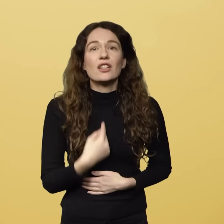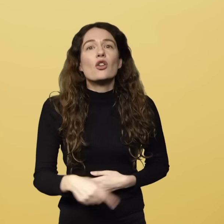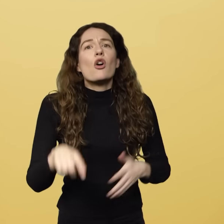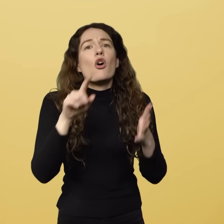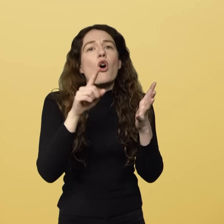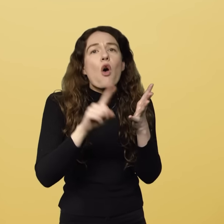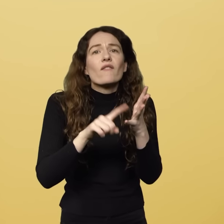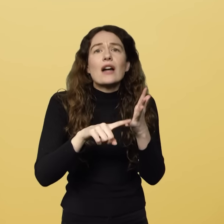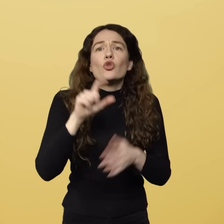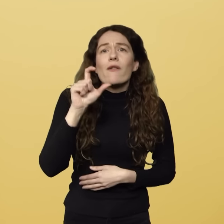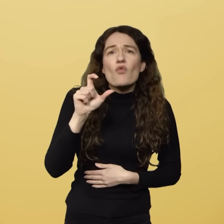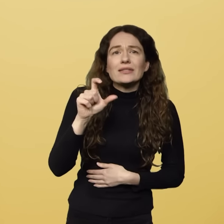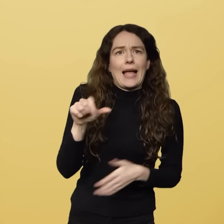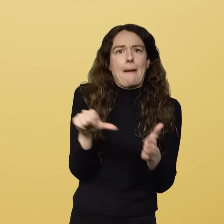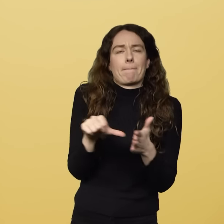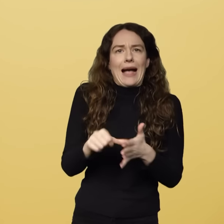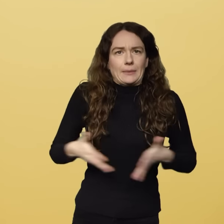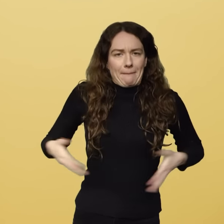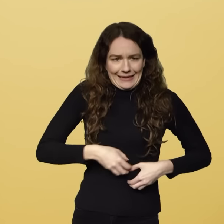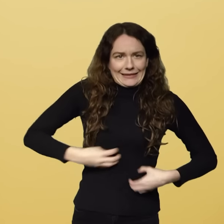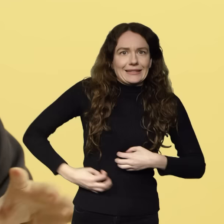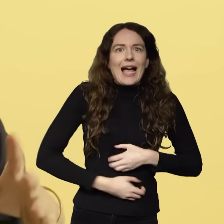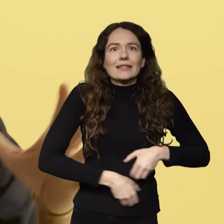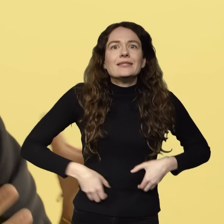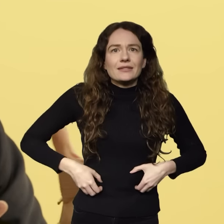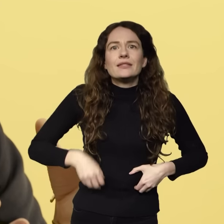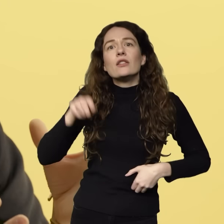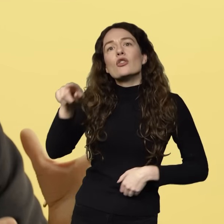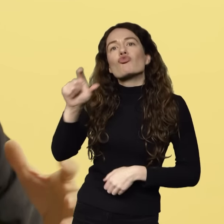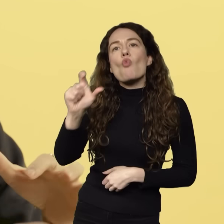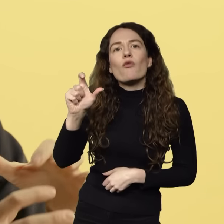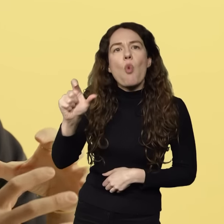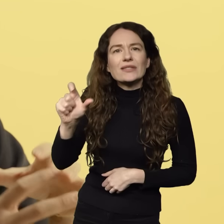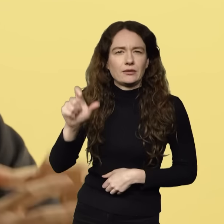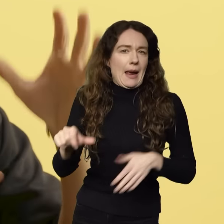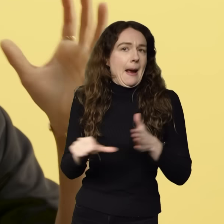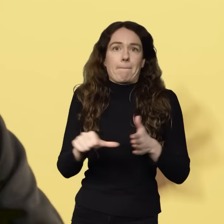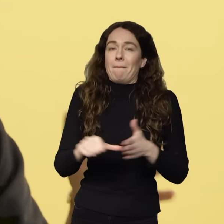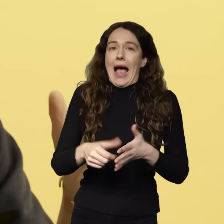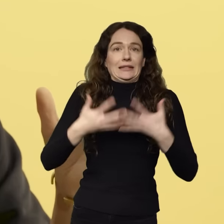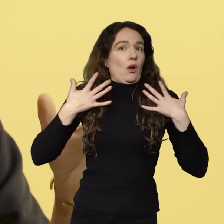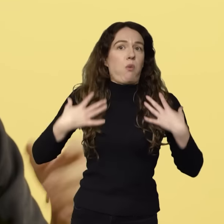So ulcerative colitis only impacts your large intestine, whereas Crohn's disease impacts the entire digestive system.